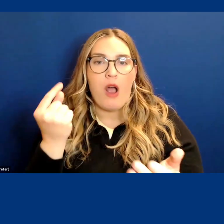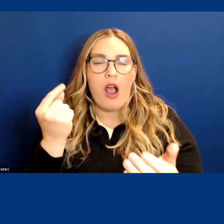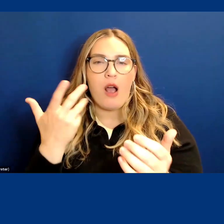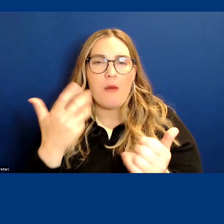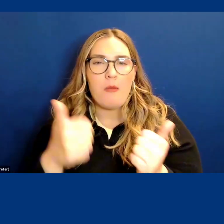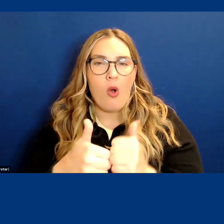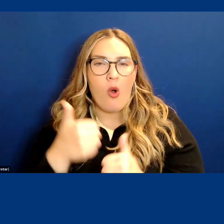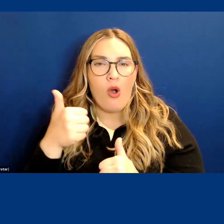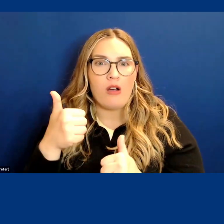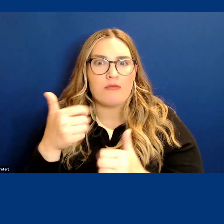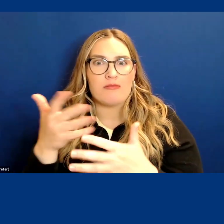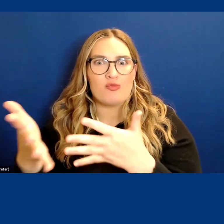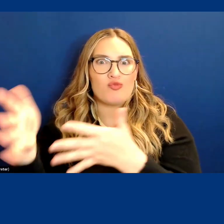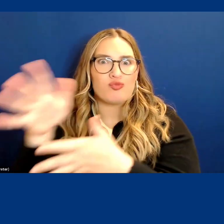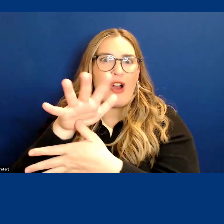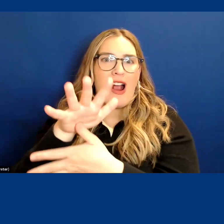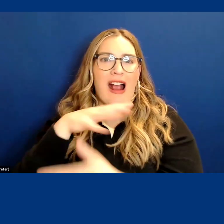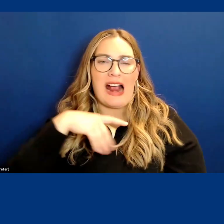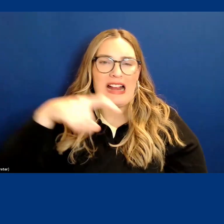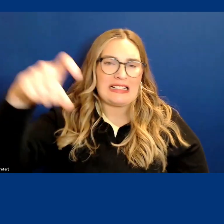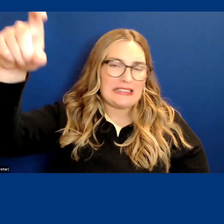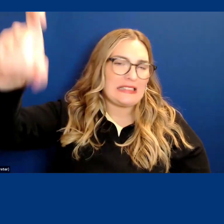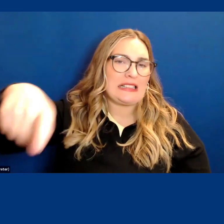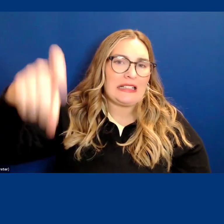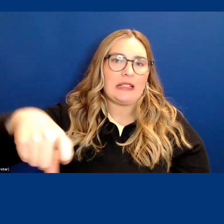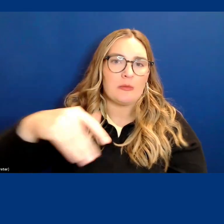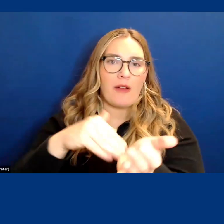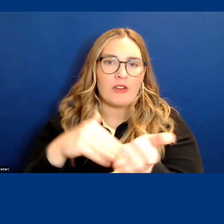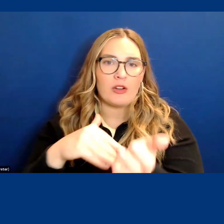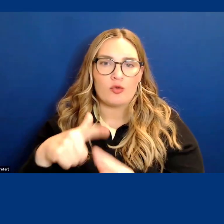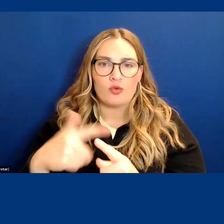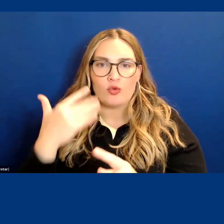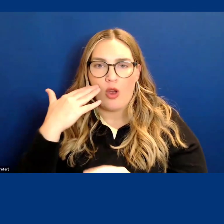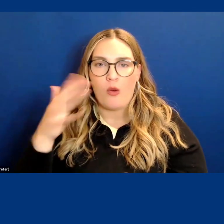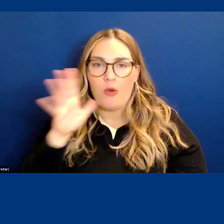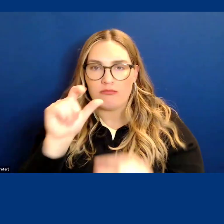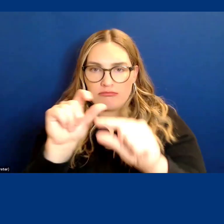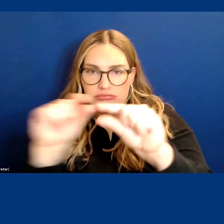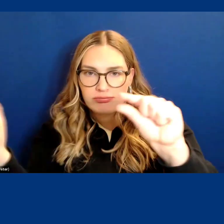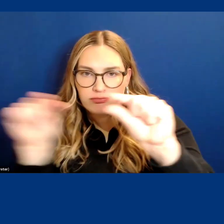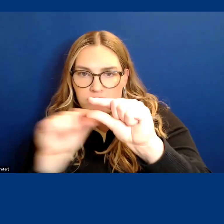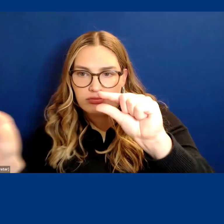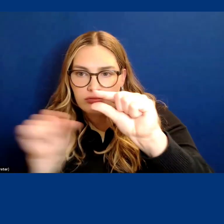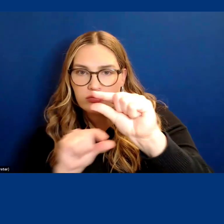things that I really need my providers to know? And I'll highlight things and put things in red text.